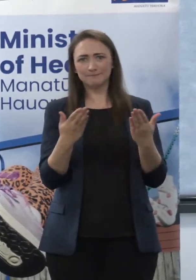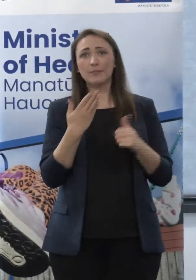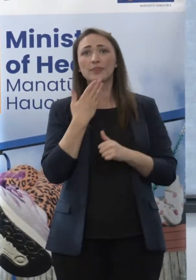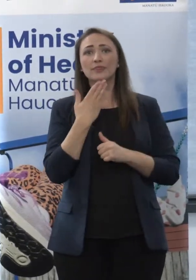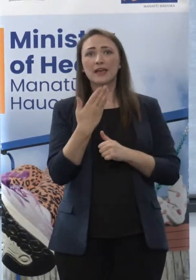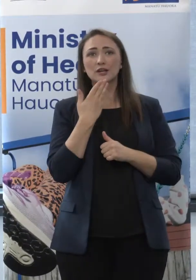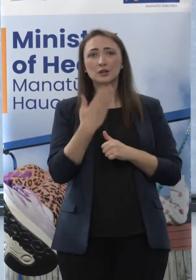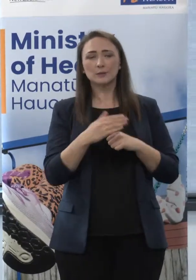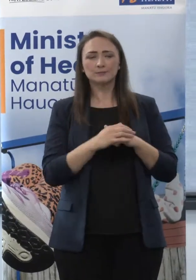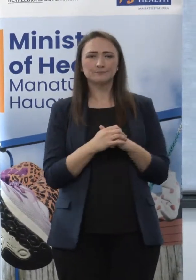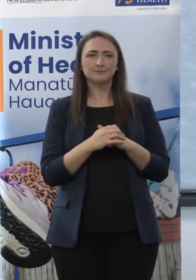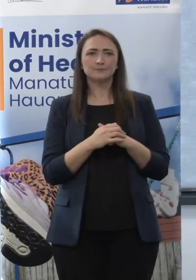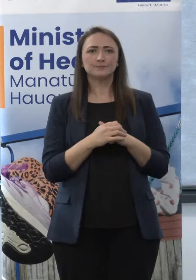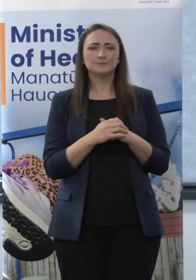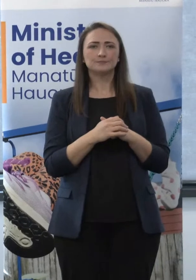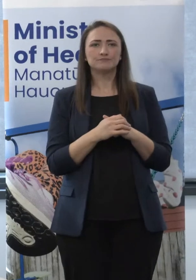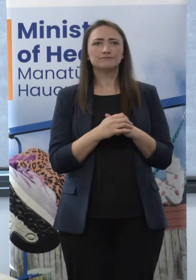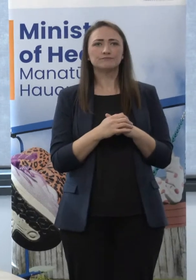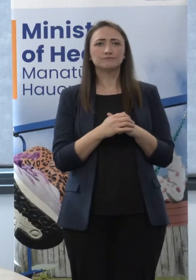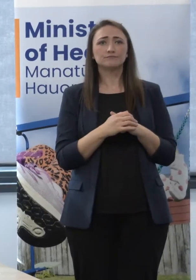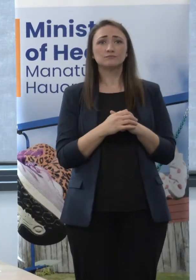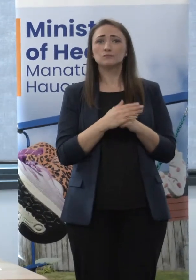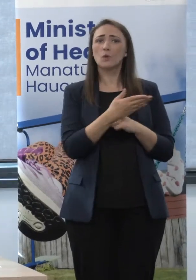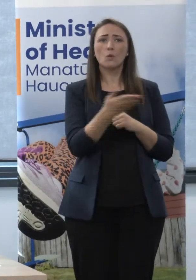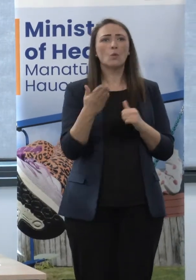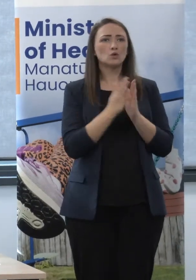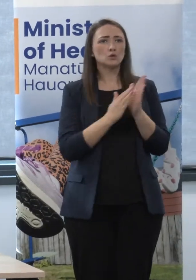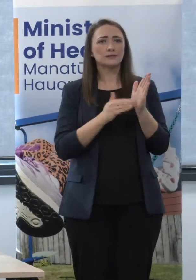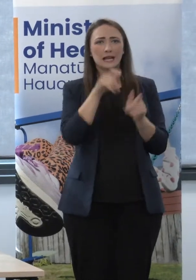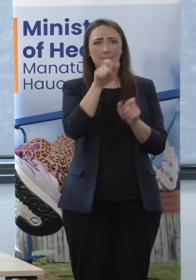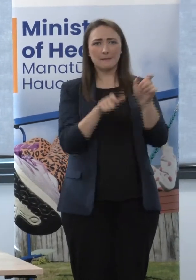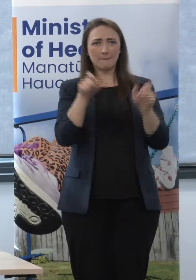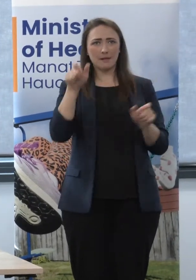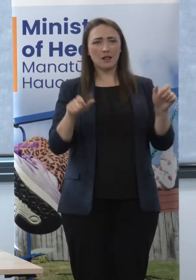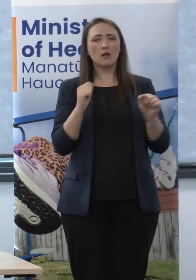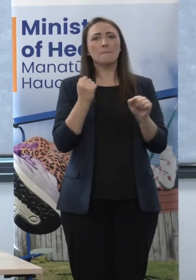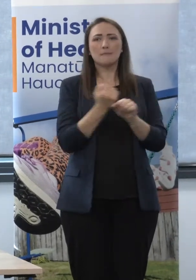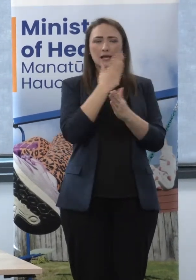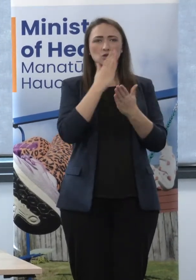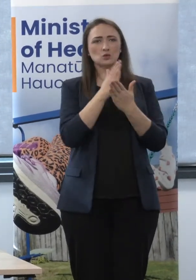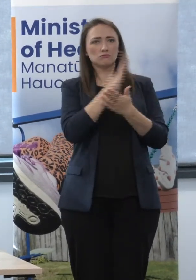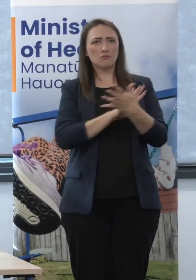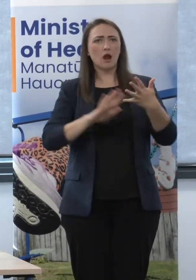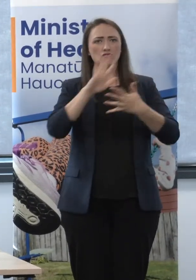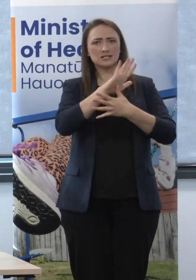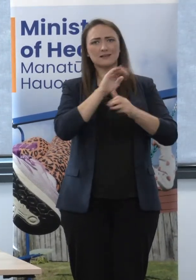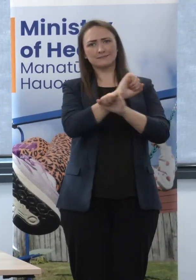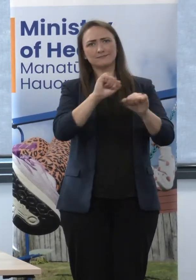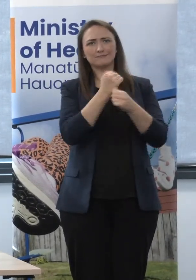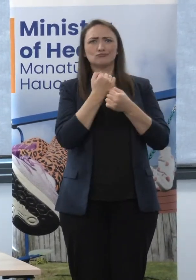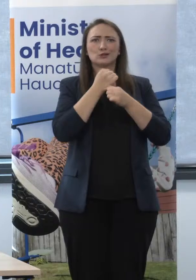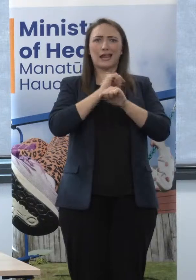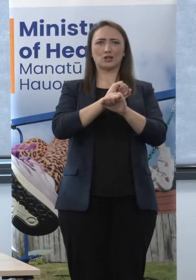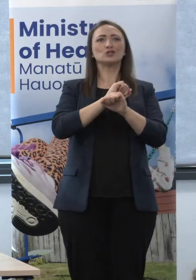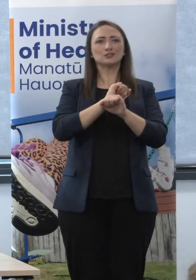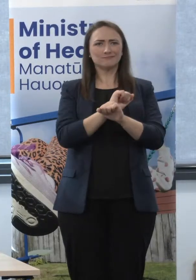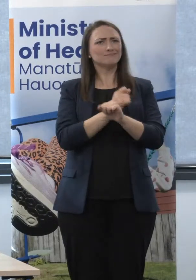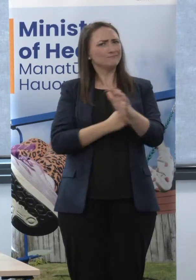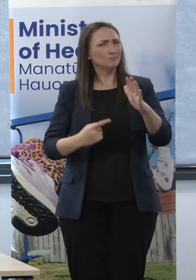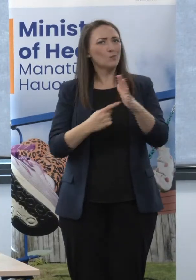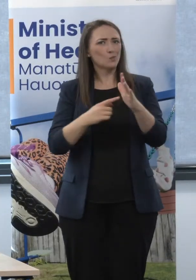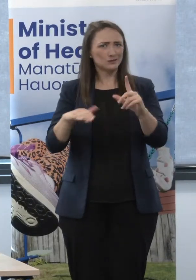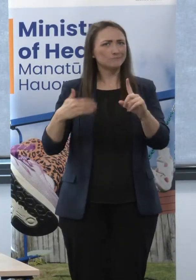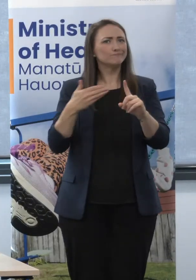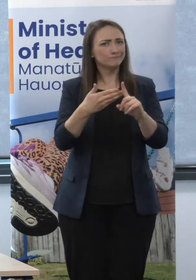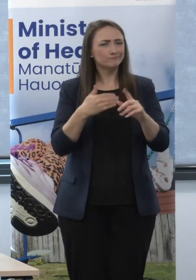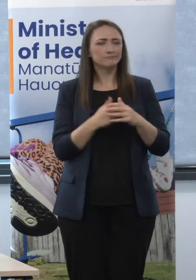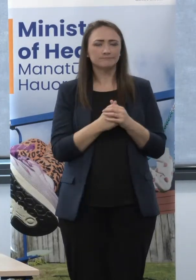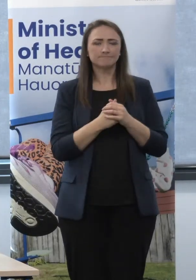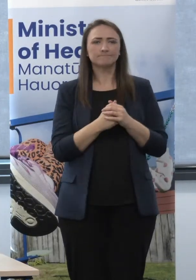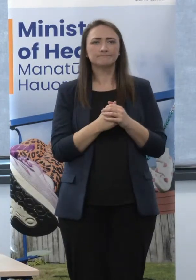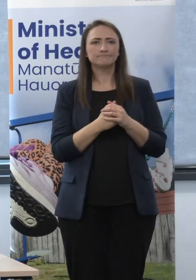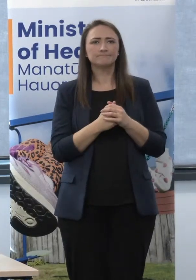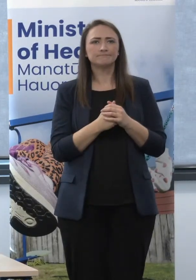Kia ora the data, thank yo.